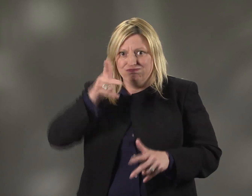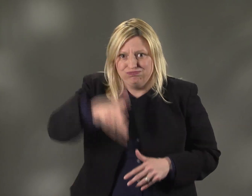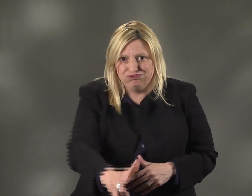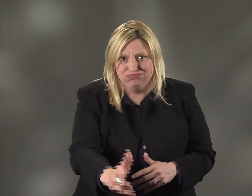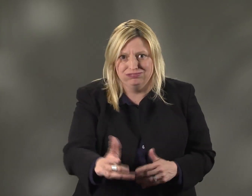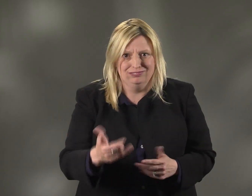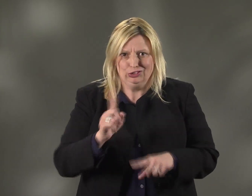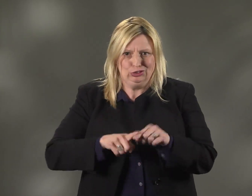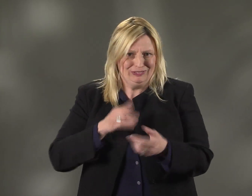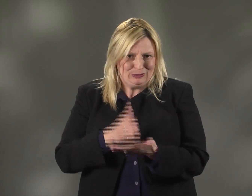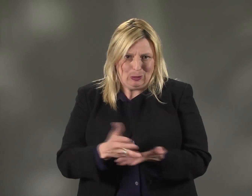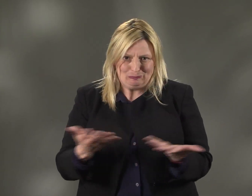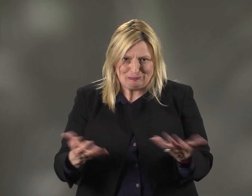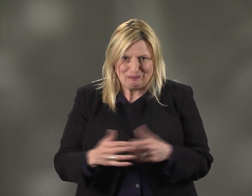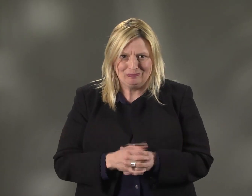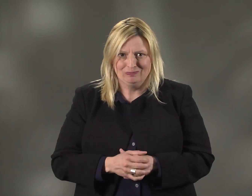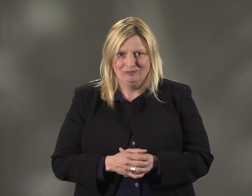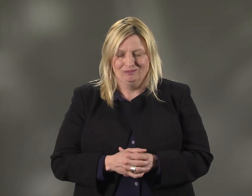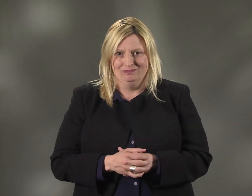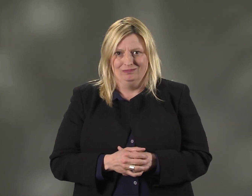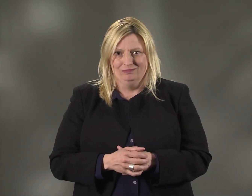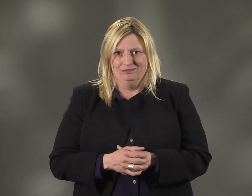and my dad could not stop and ran him over.